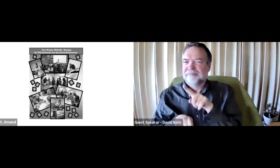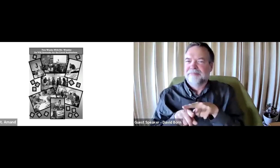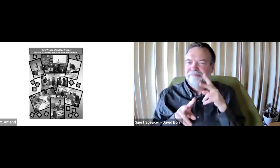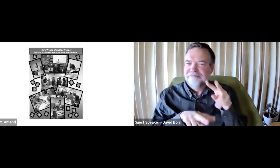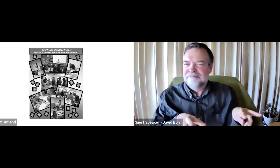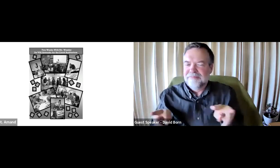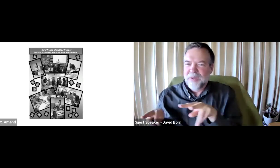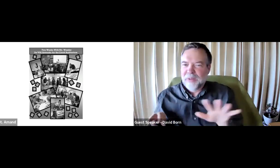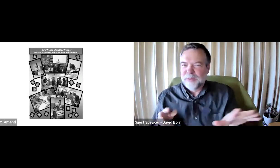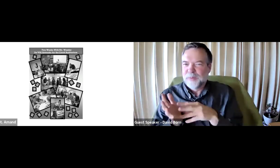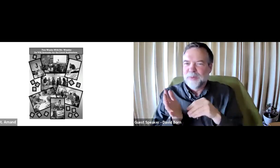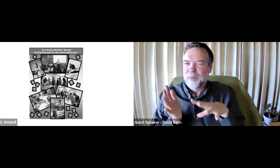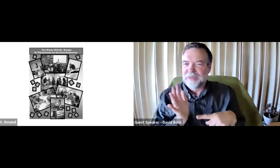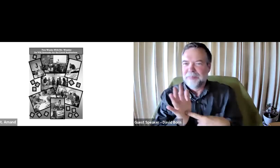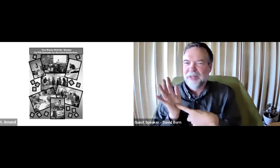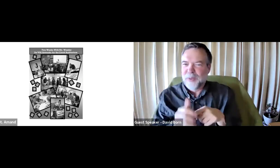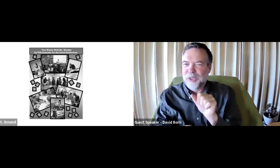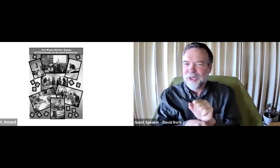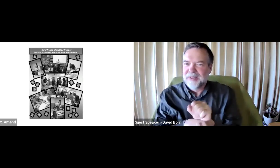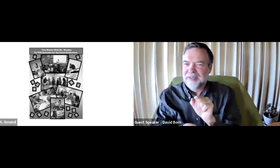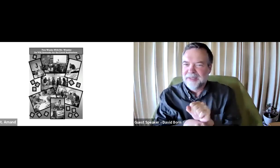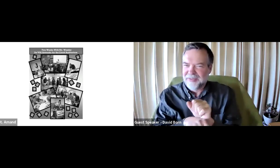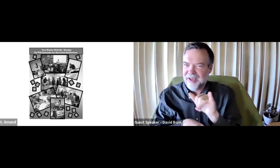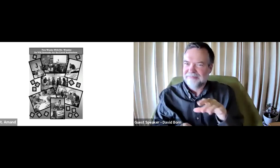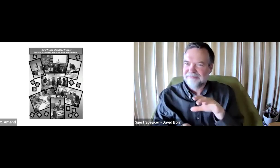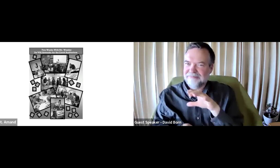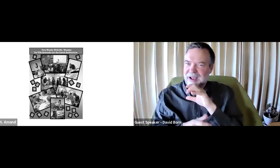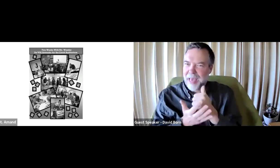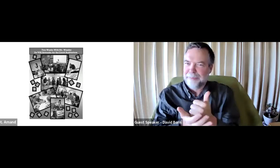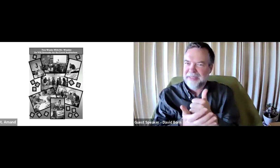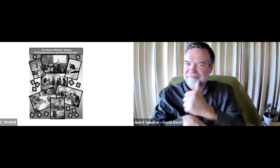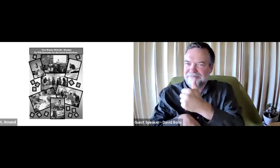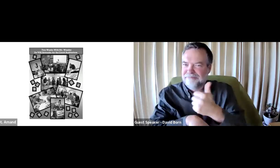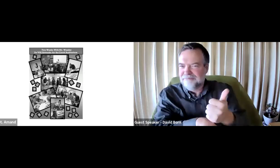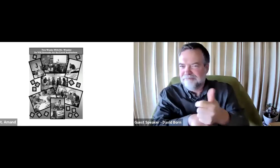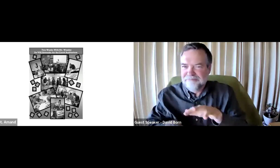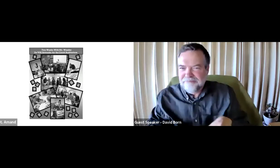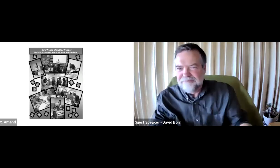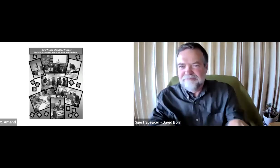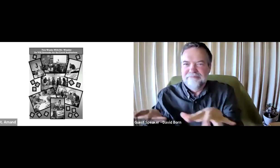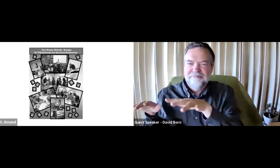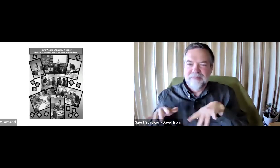and it was amazing to see the transformation. All the students had their artwork on display there,